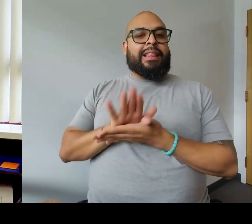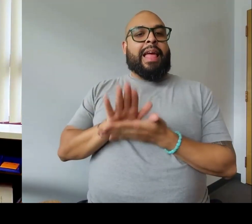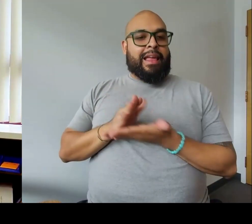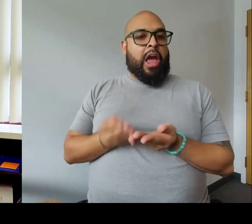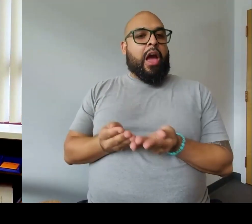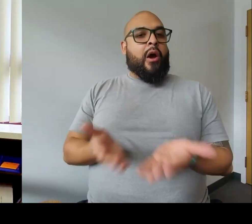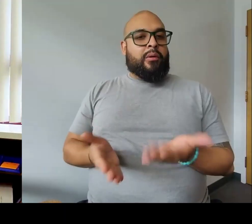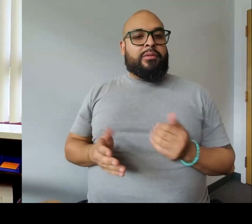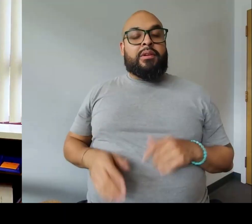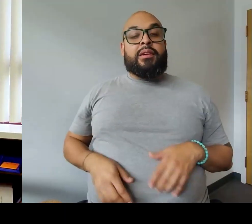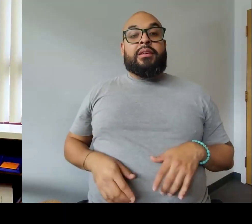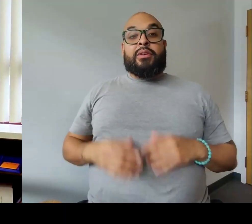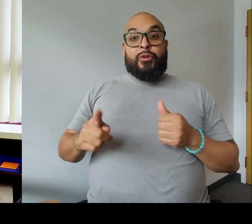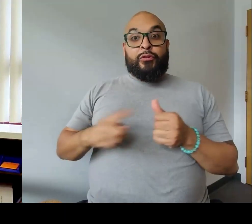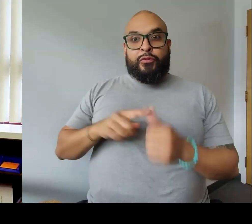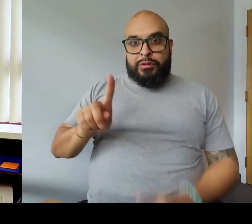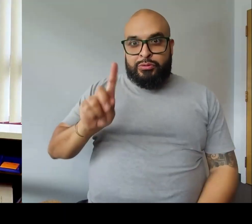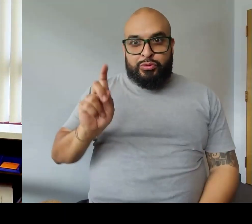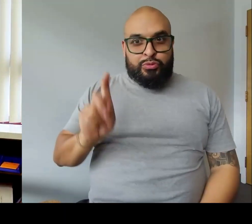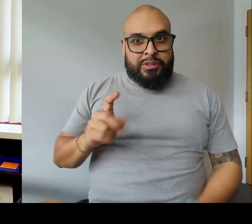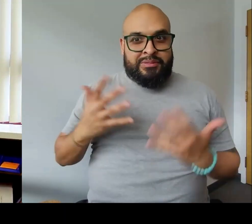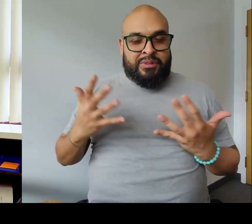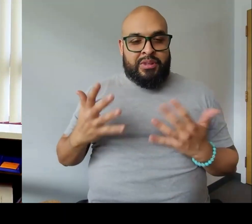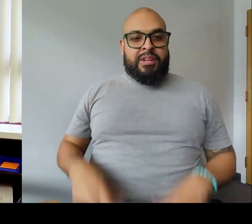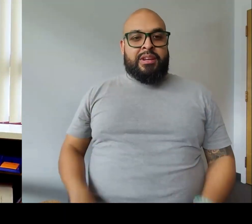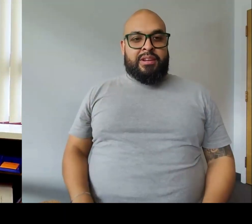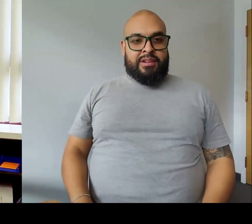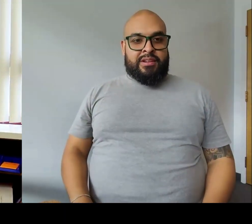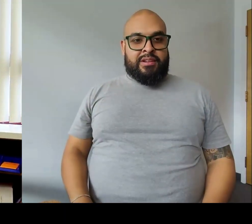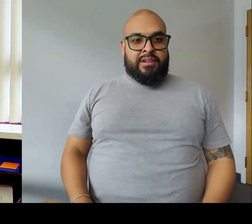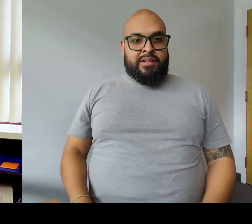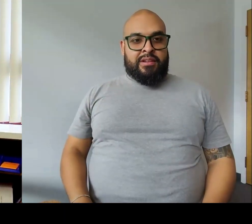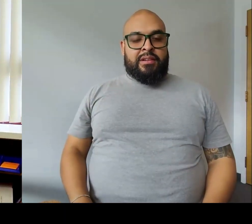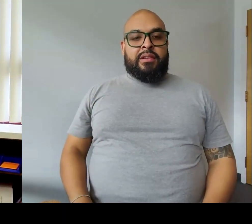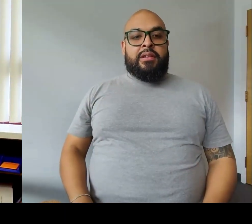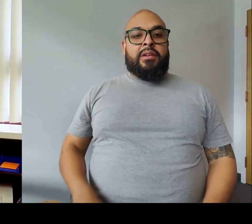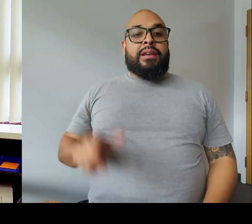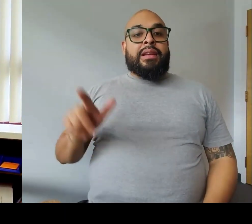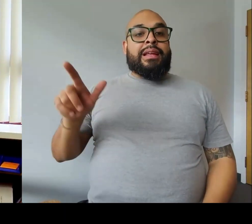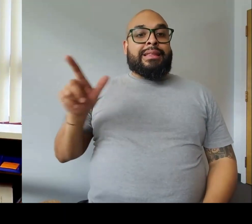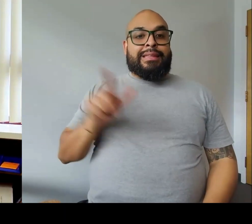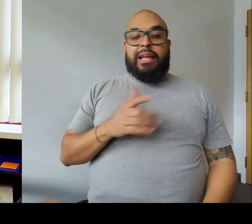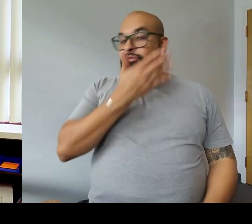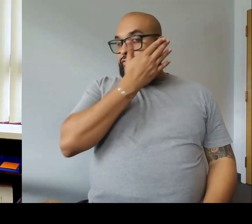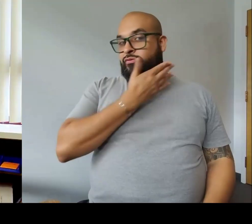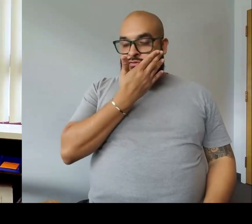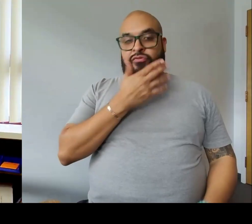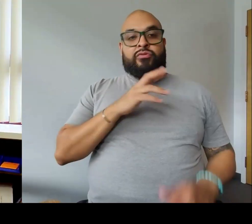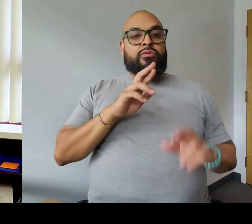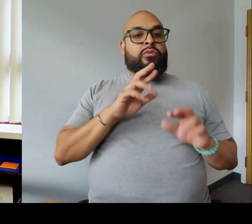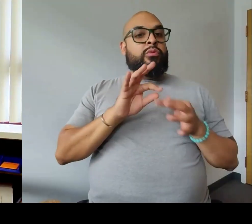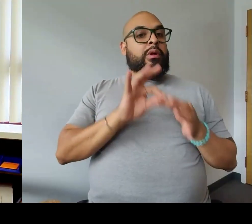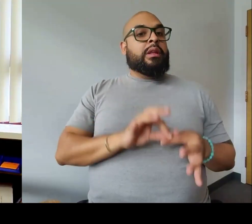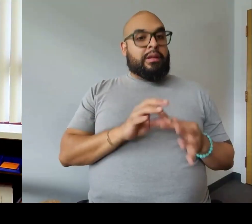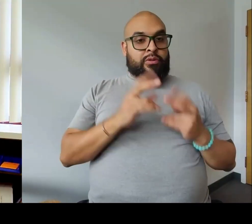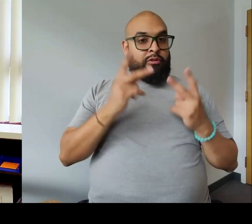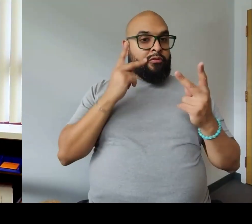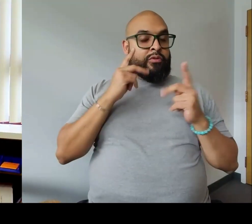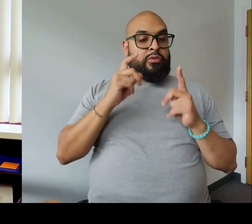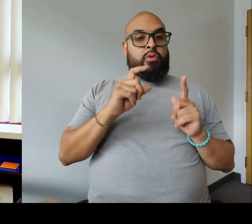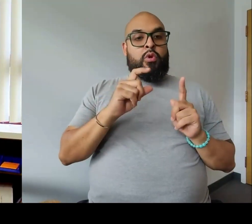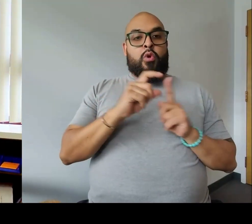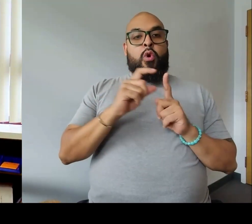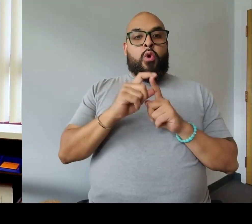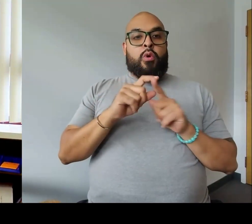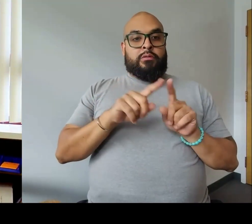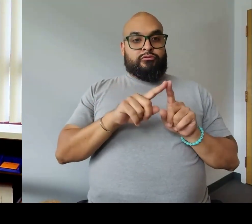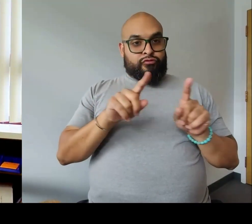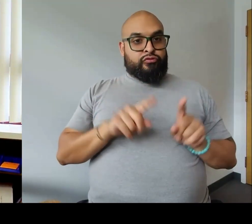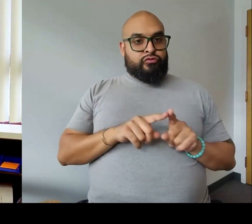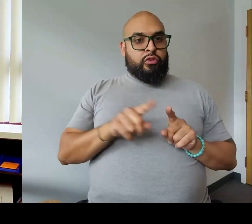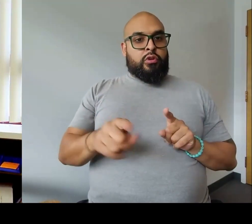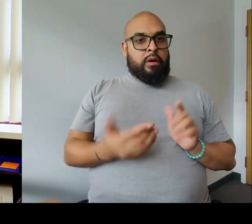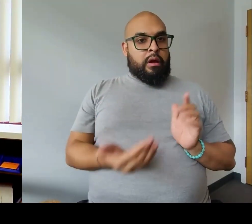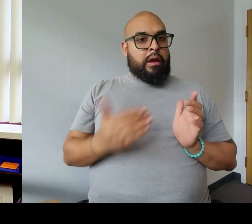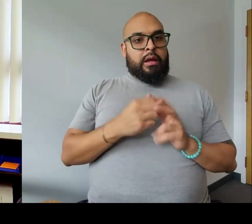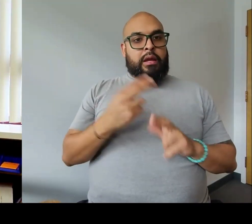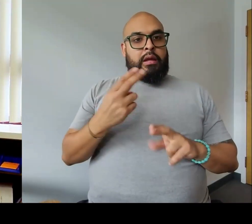Our first question today, the left fusiform gyrus and other regions related to visual word form are believed to be repurposed for tactile word form in blind individuals.